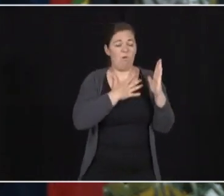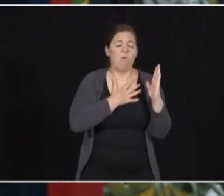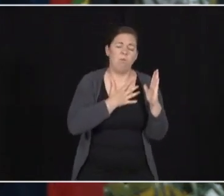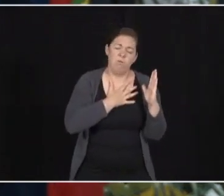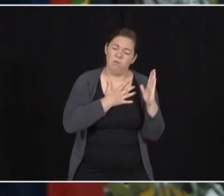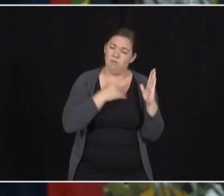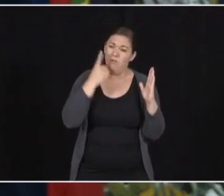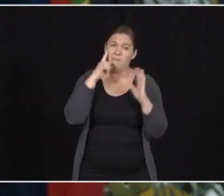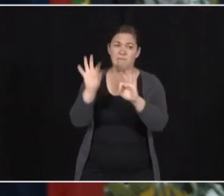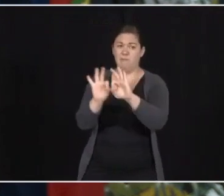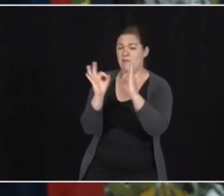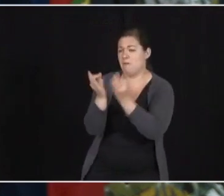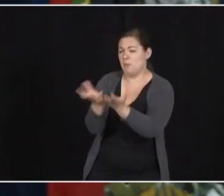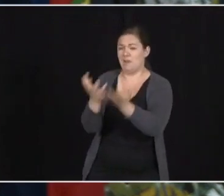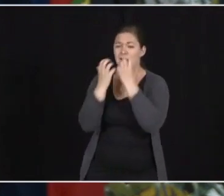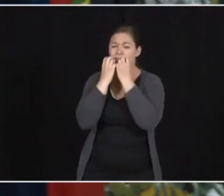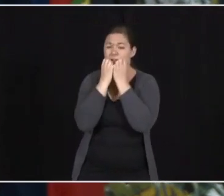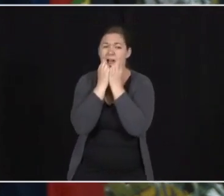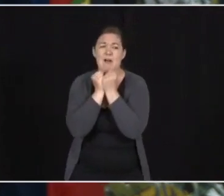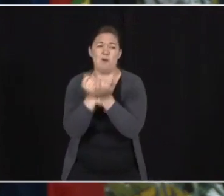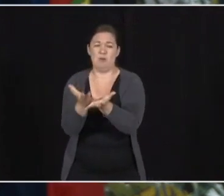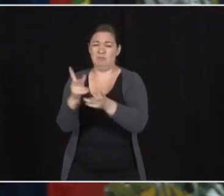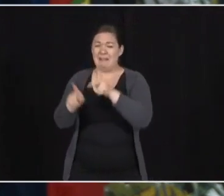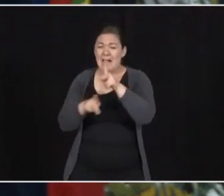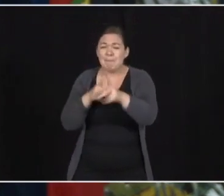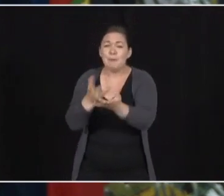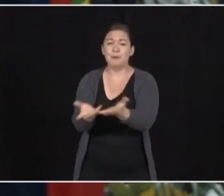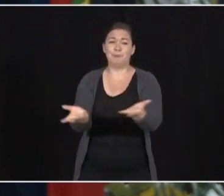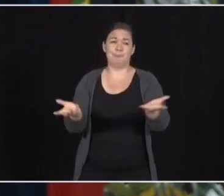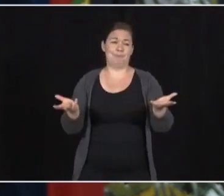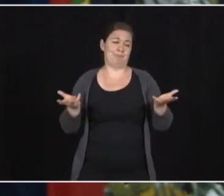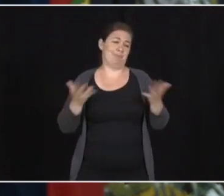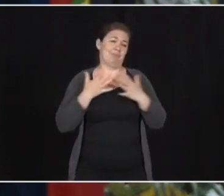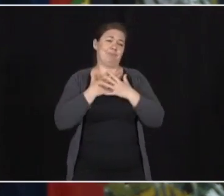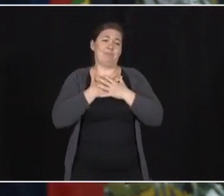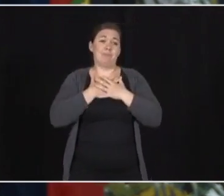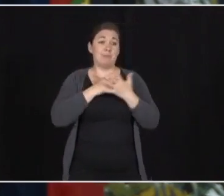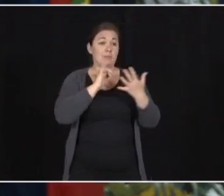These five homes were the absolute hardest hit homes